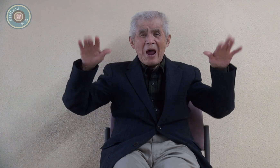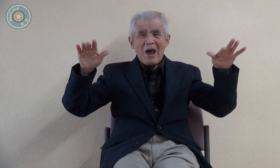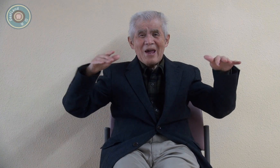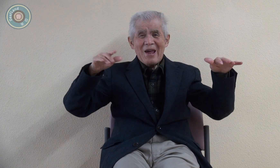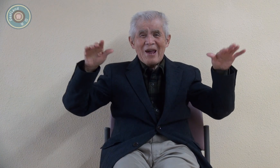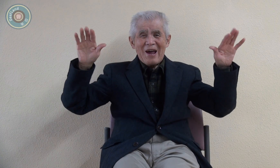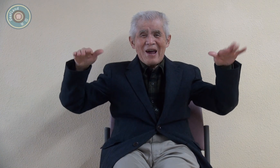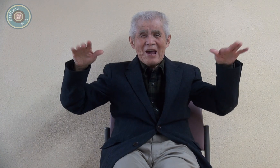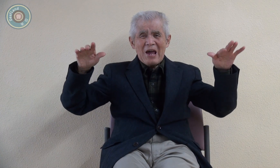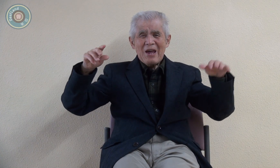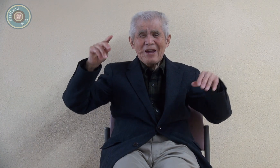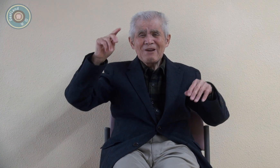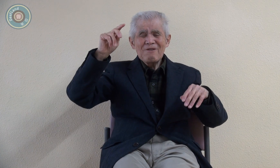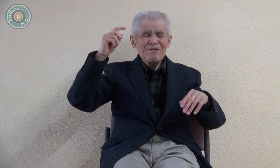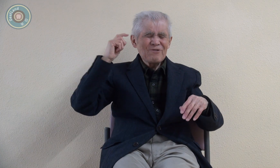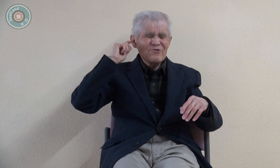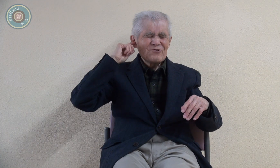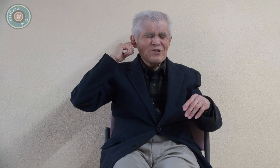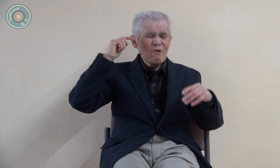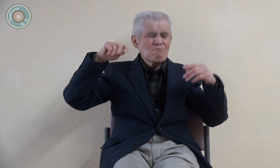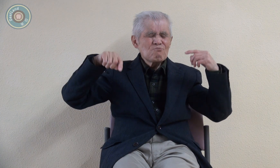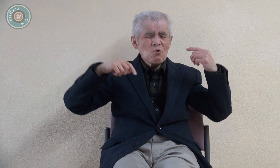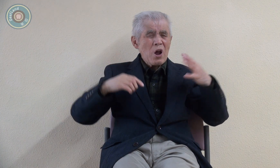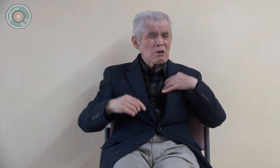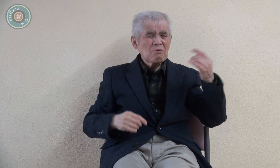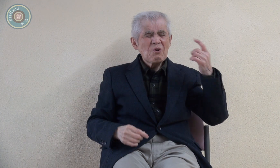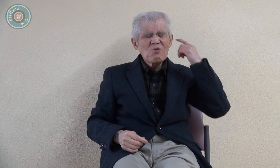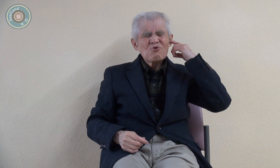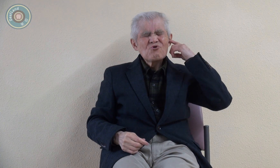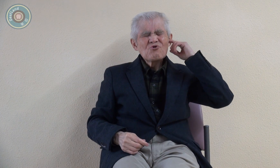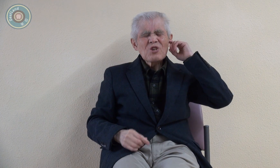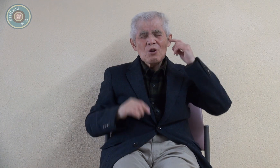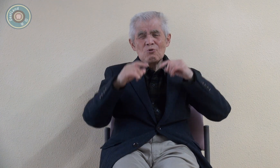The flies were terrible